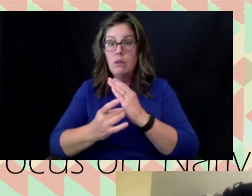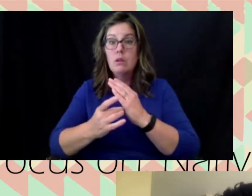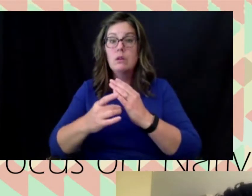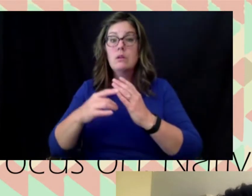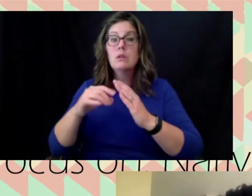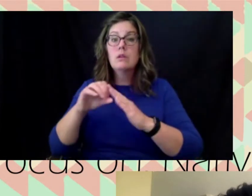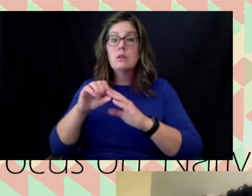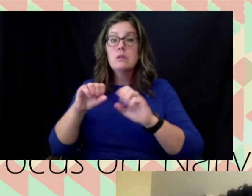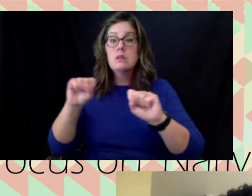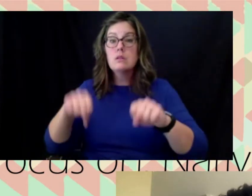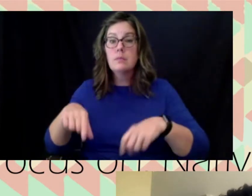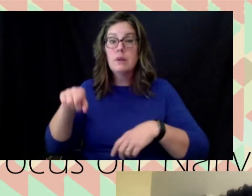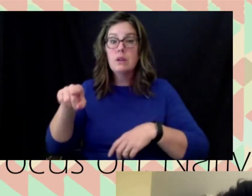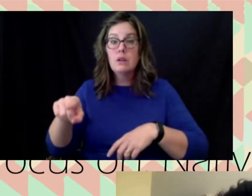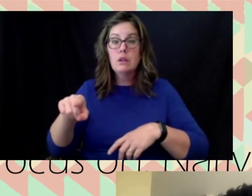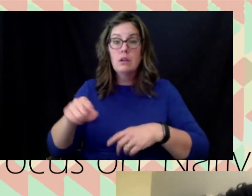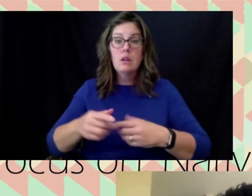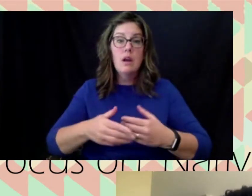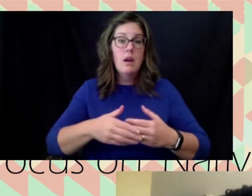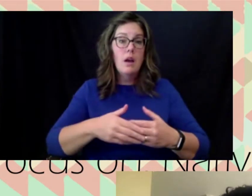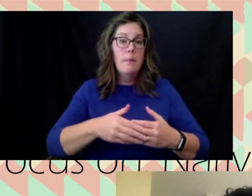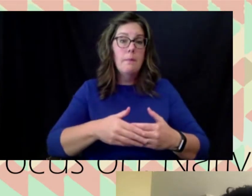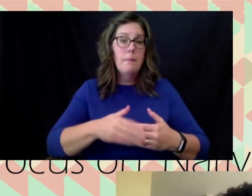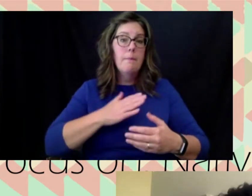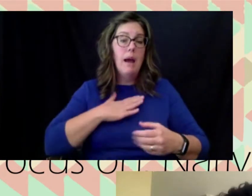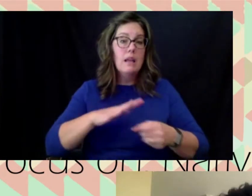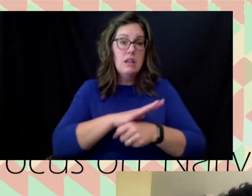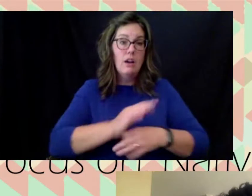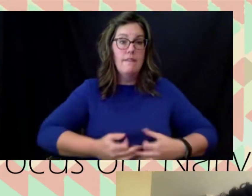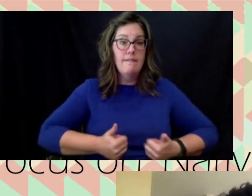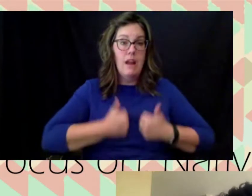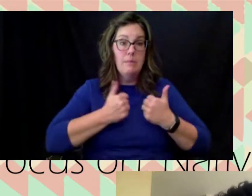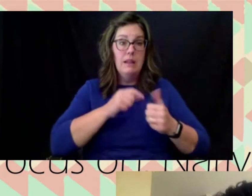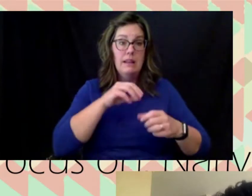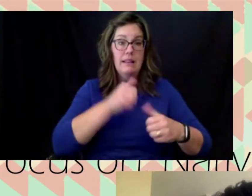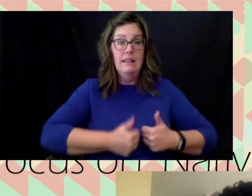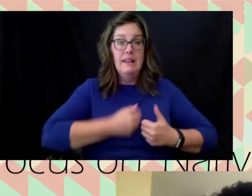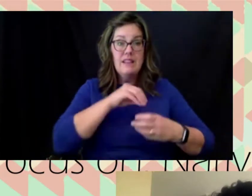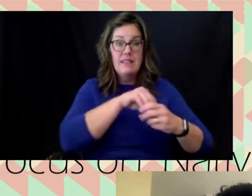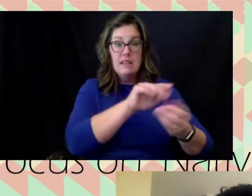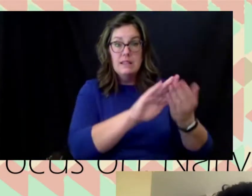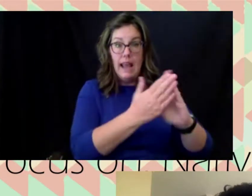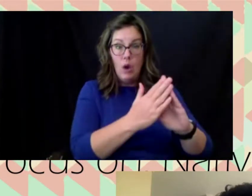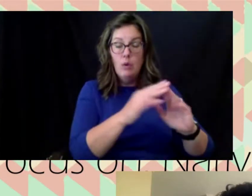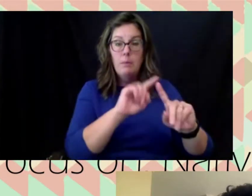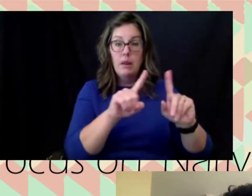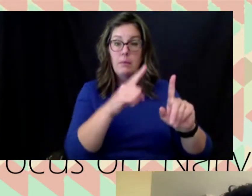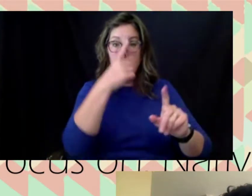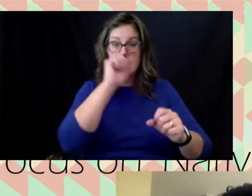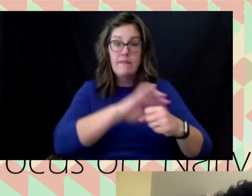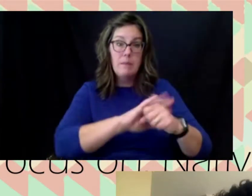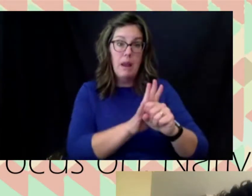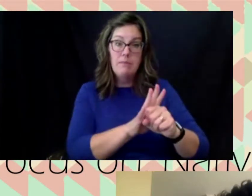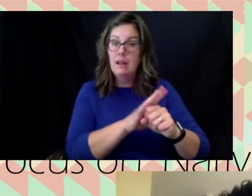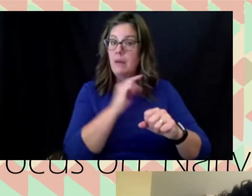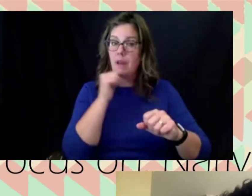family still lives in mandari so with the pandemic i'm not able to go back as often as i would like